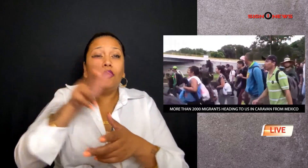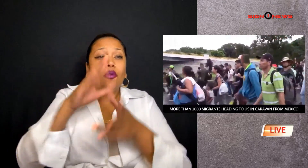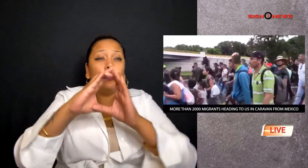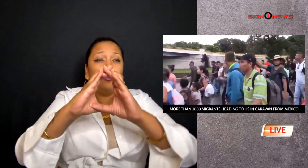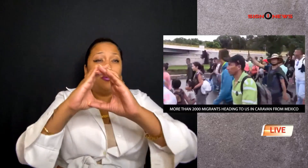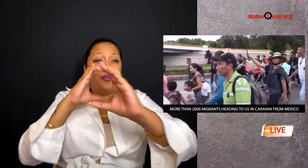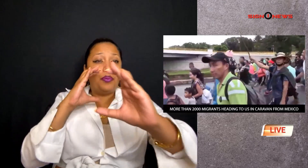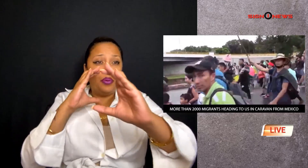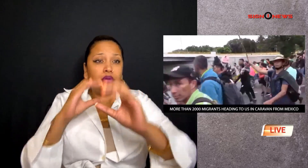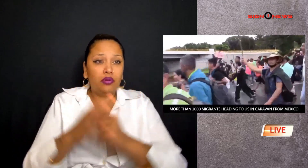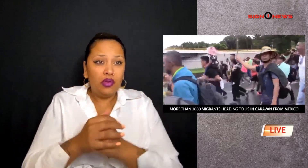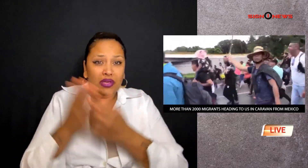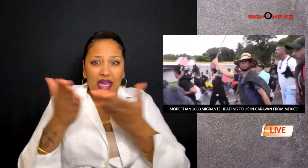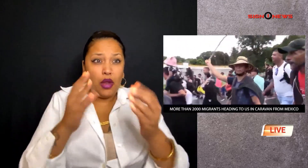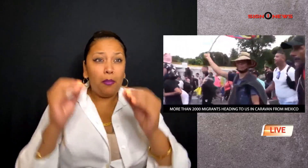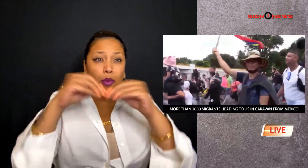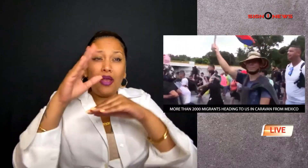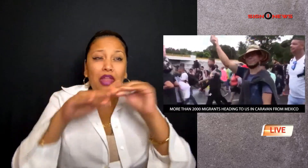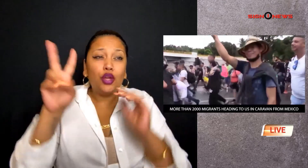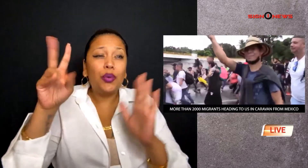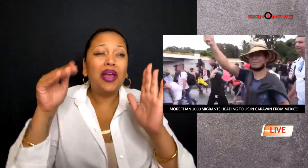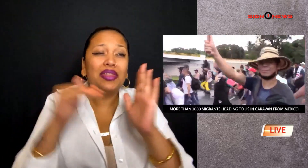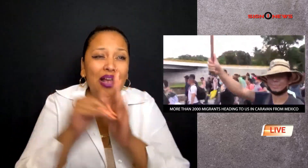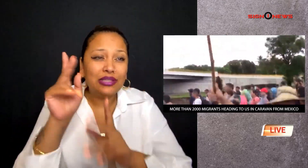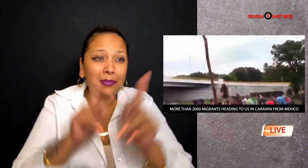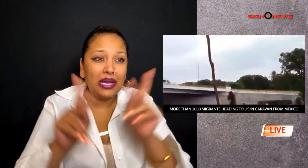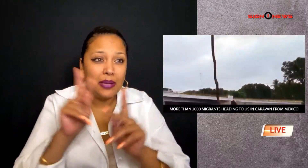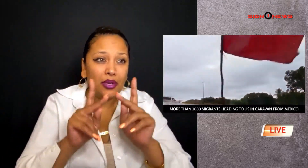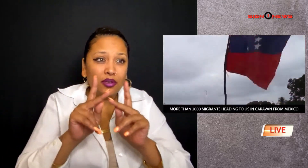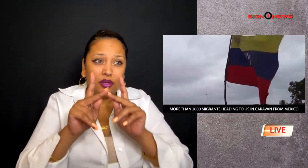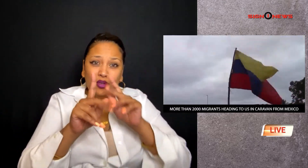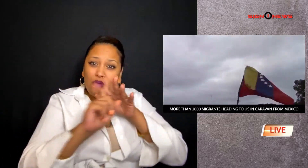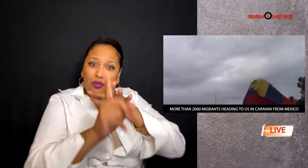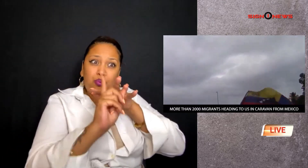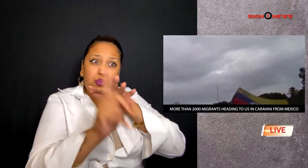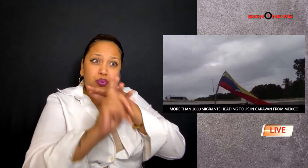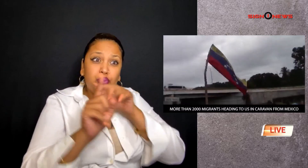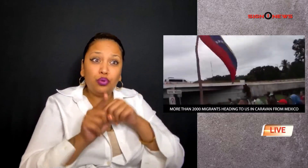United Nations officials say a migrant caravan of more than 2000 people